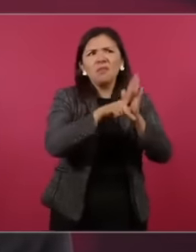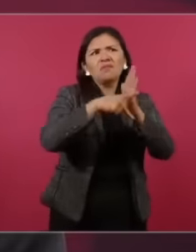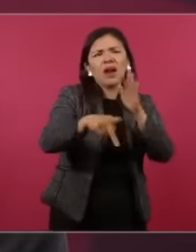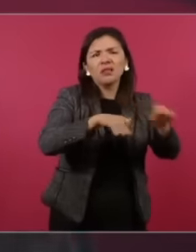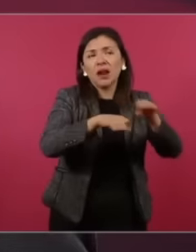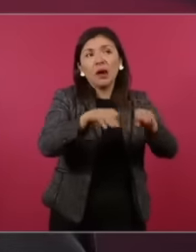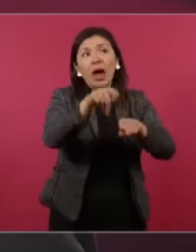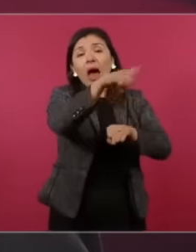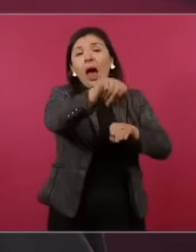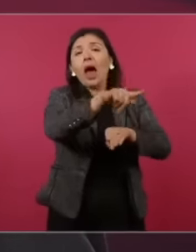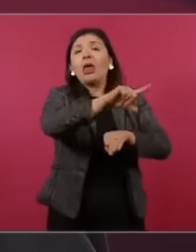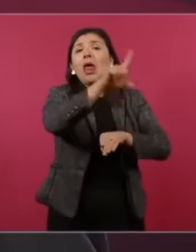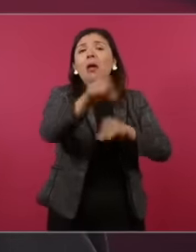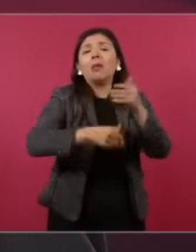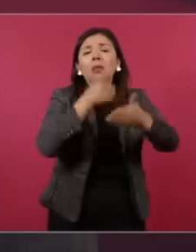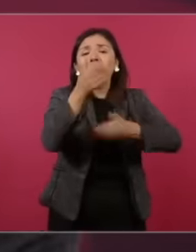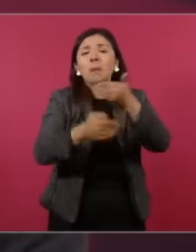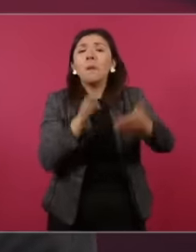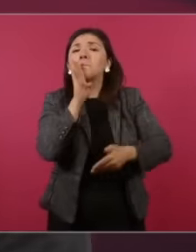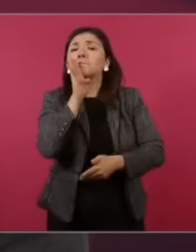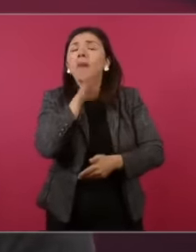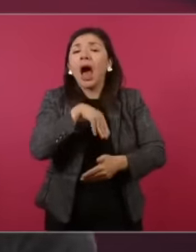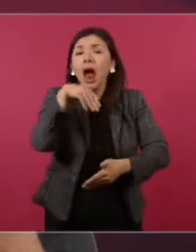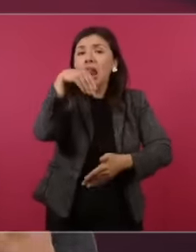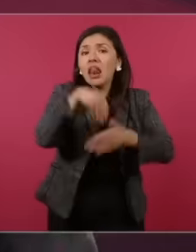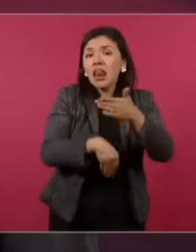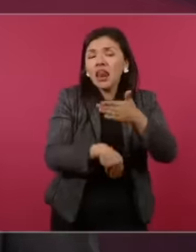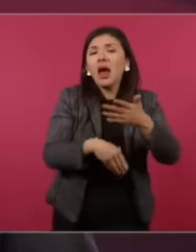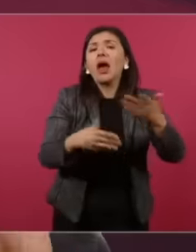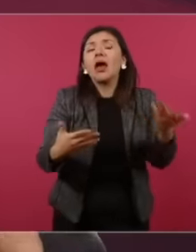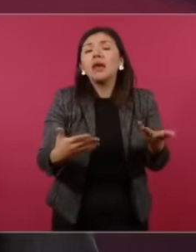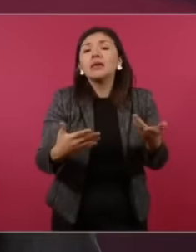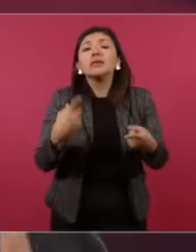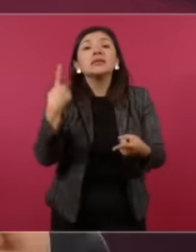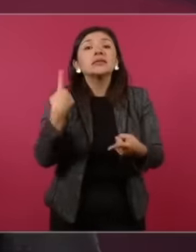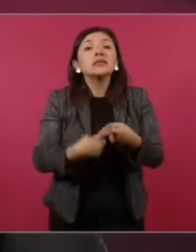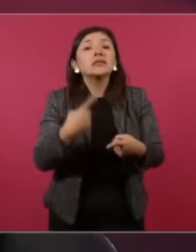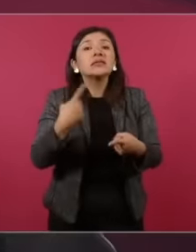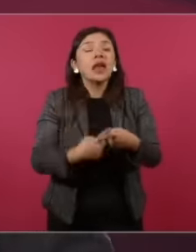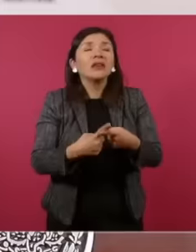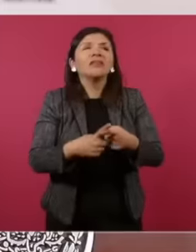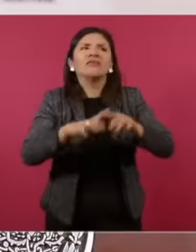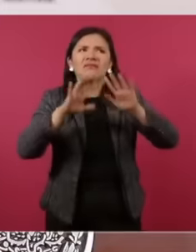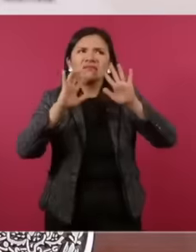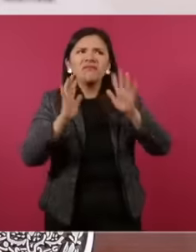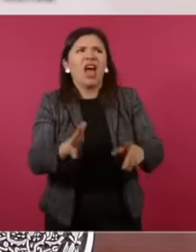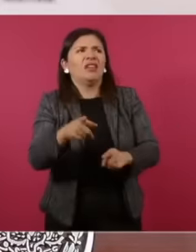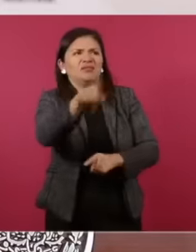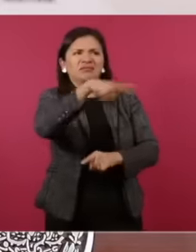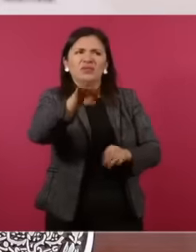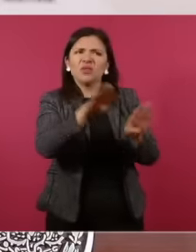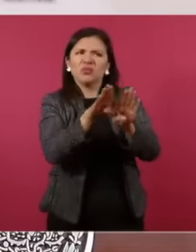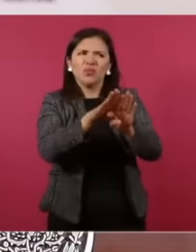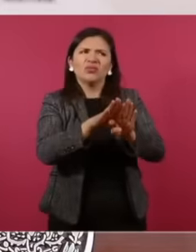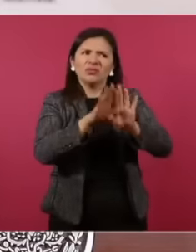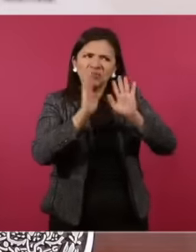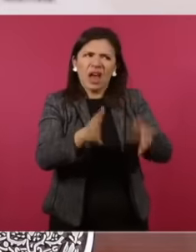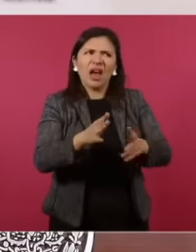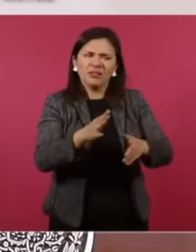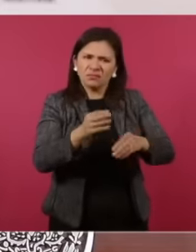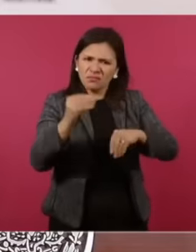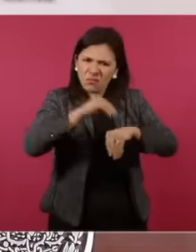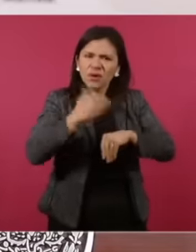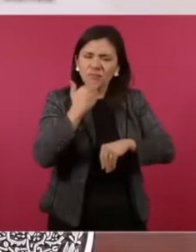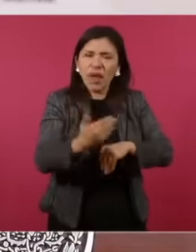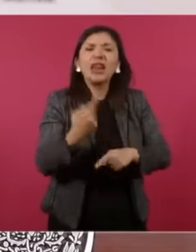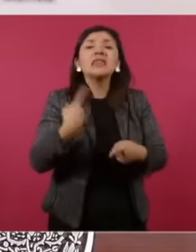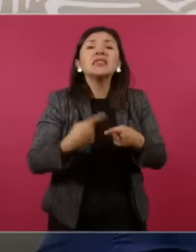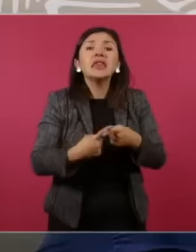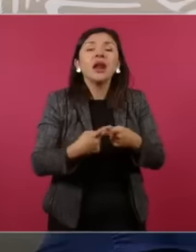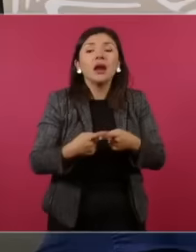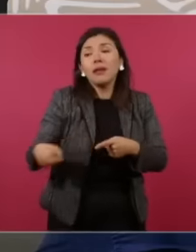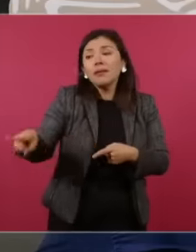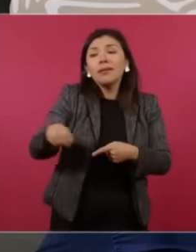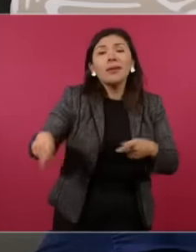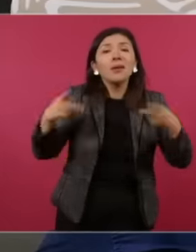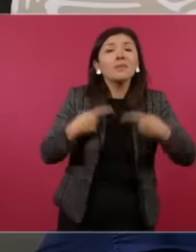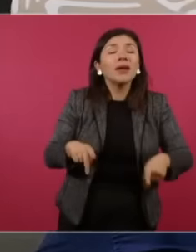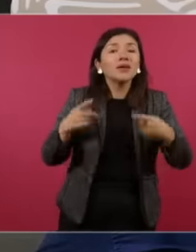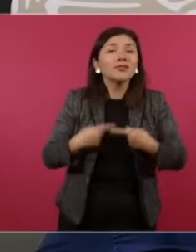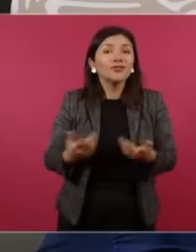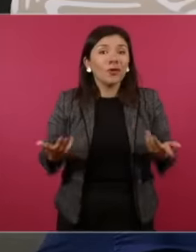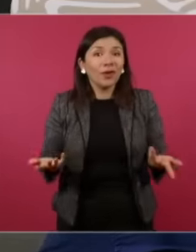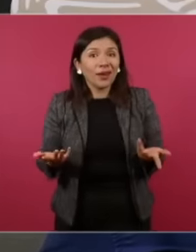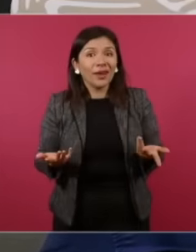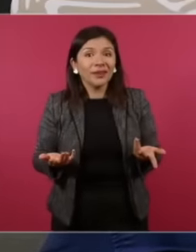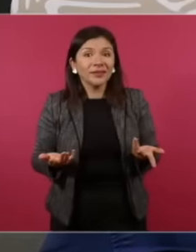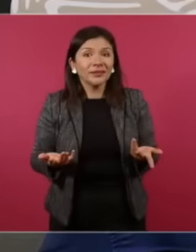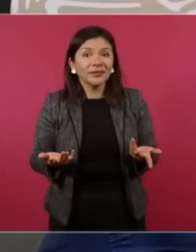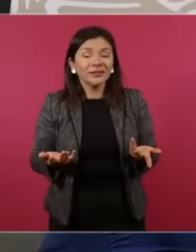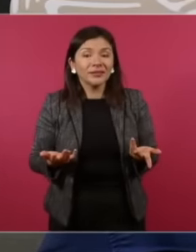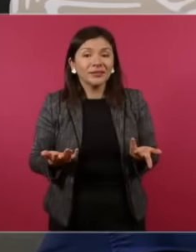badly But who put them in their place Who put them in their place, the people, and then now,